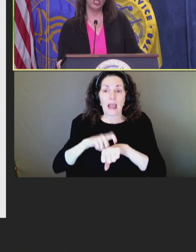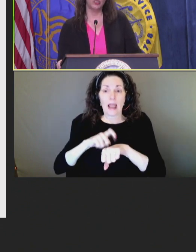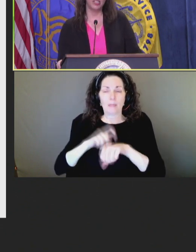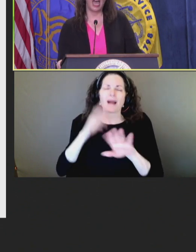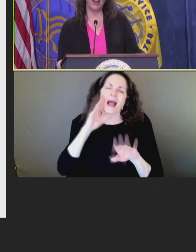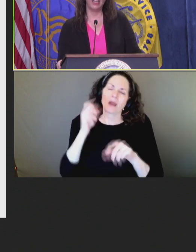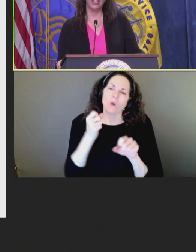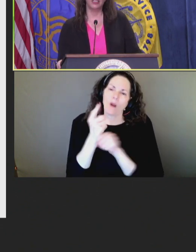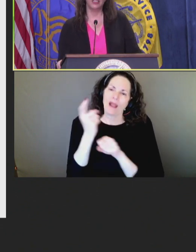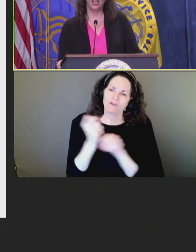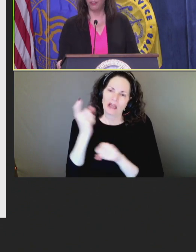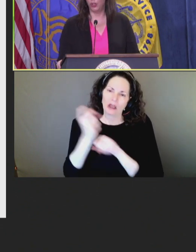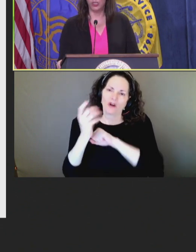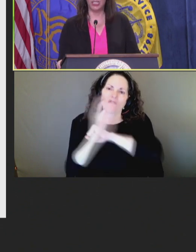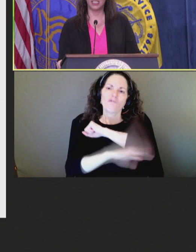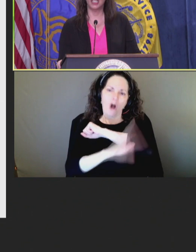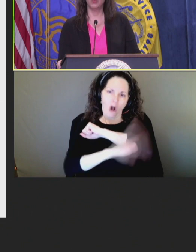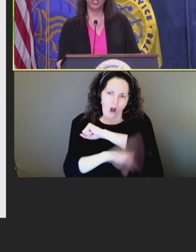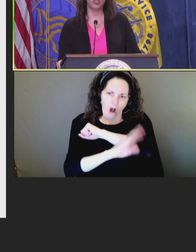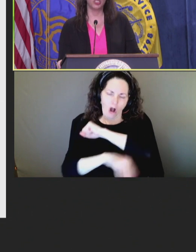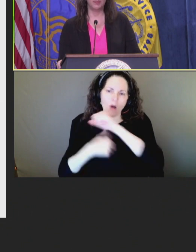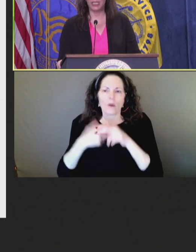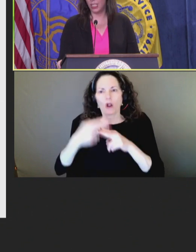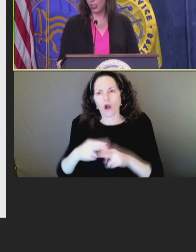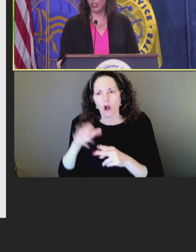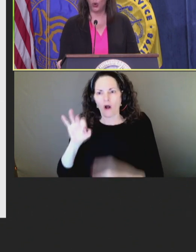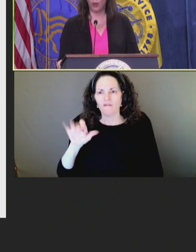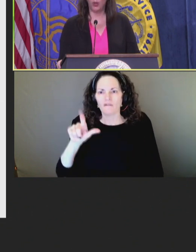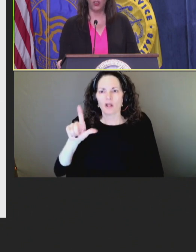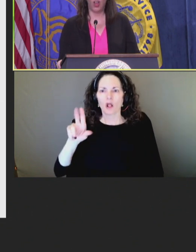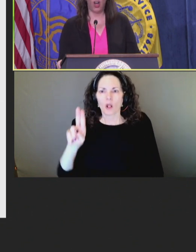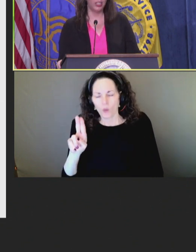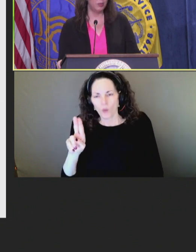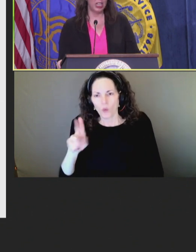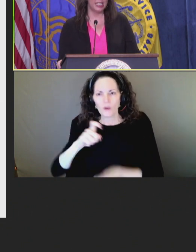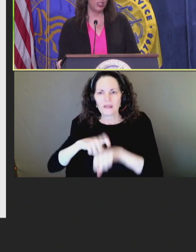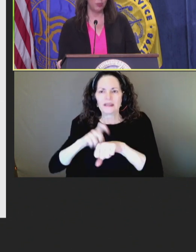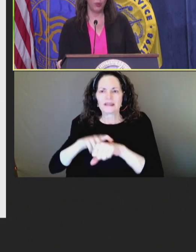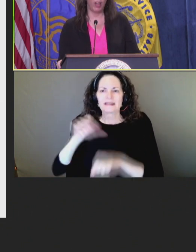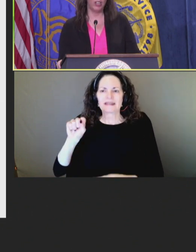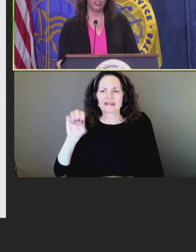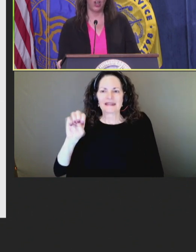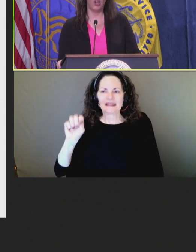to having a flu season. We're usually busier than normal. All immunization providers are.